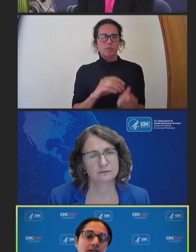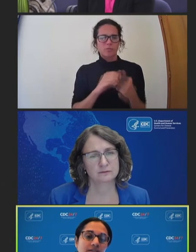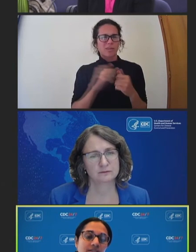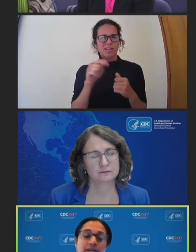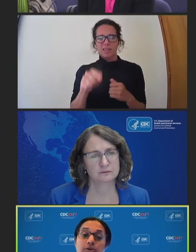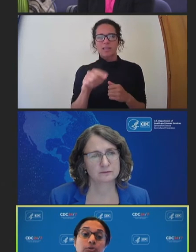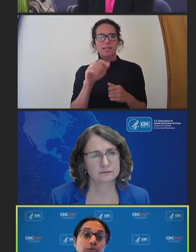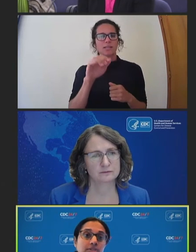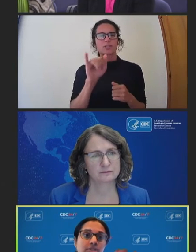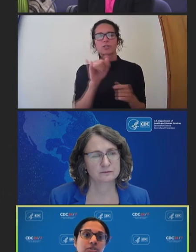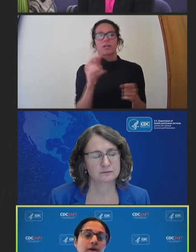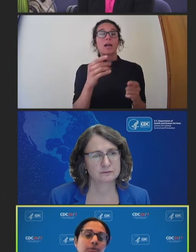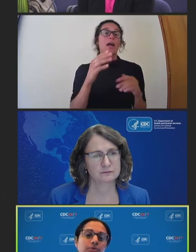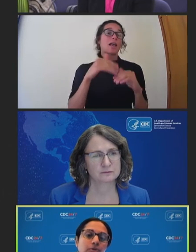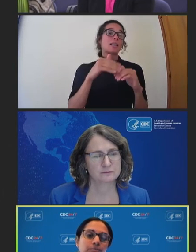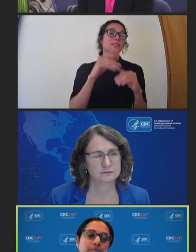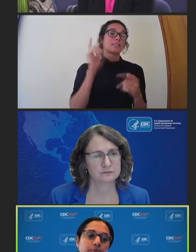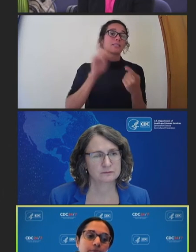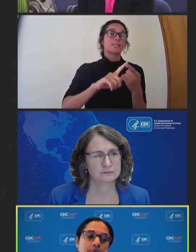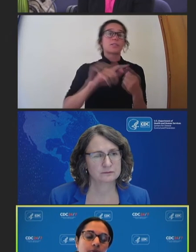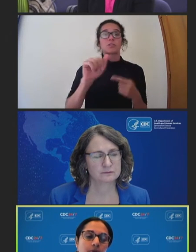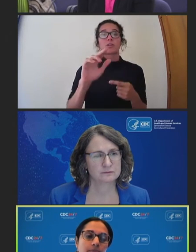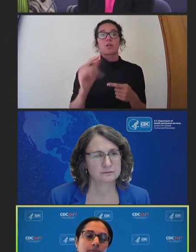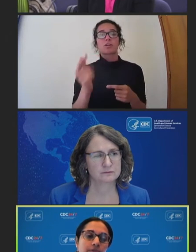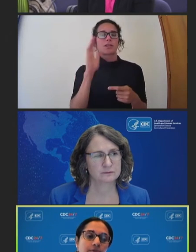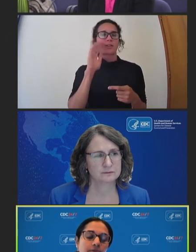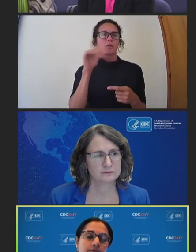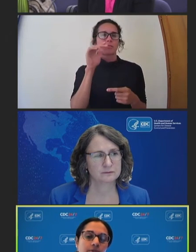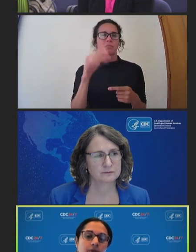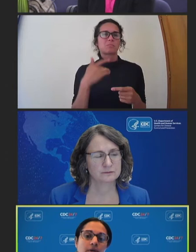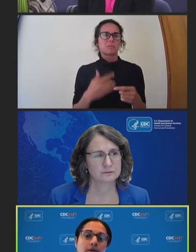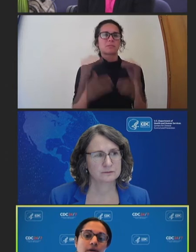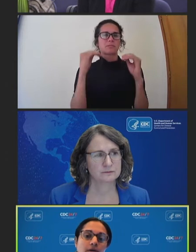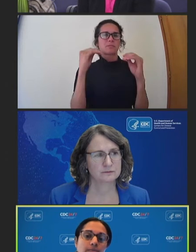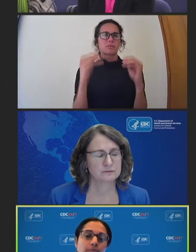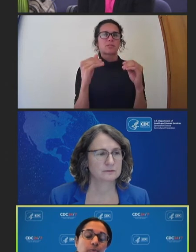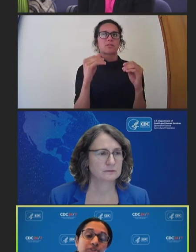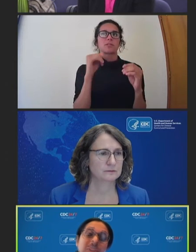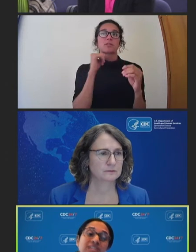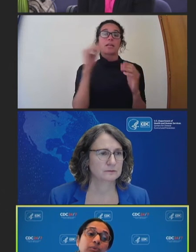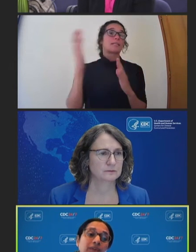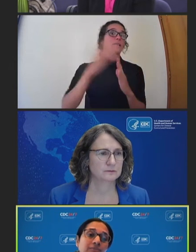August -- I mean, I know that this is topmost on people's concerns but we're continuing to have